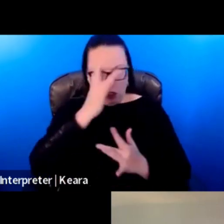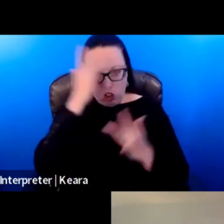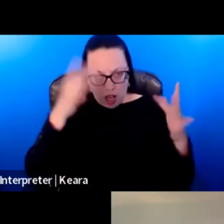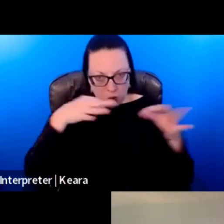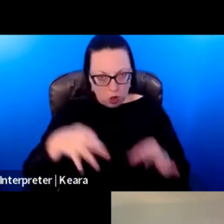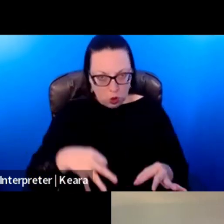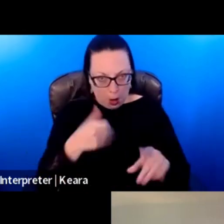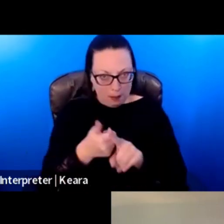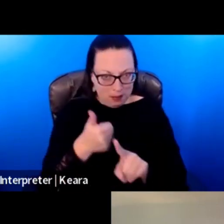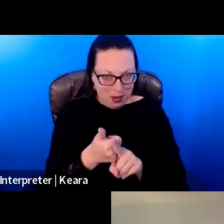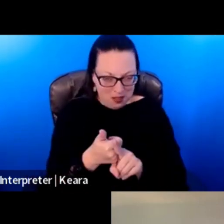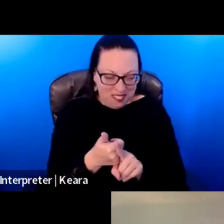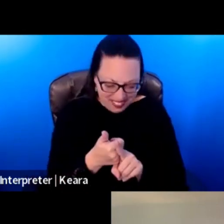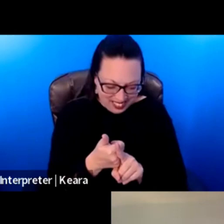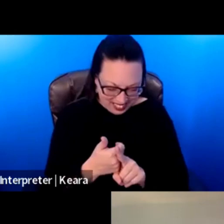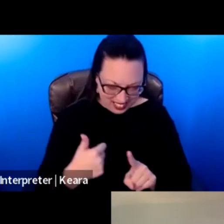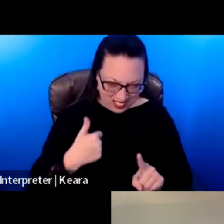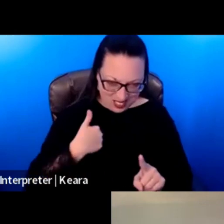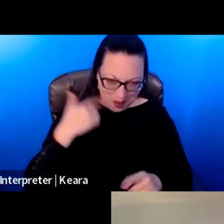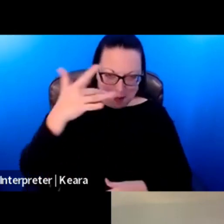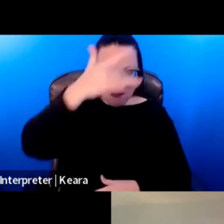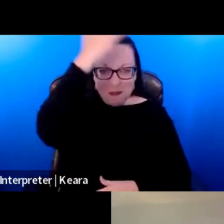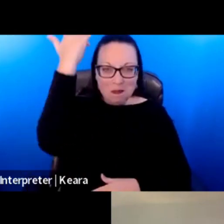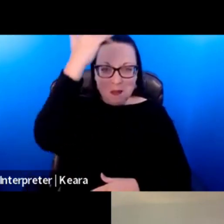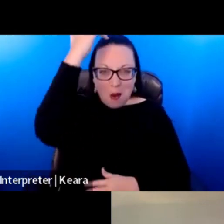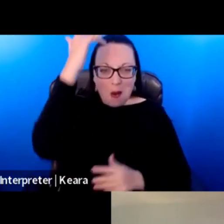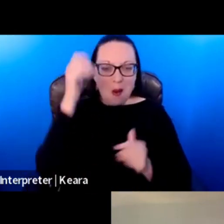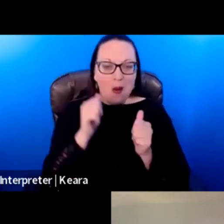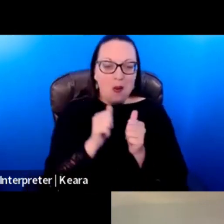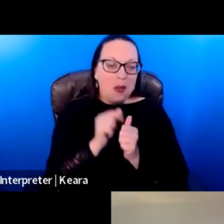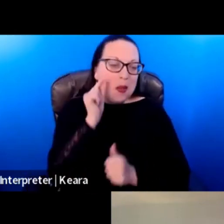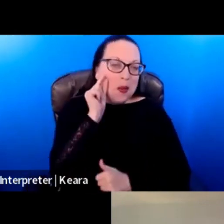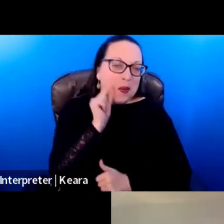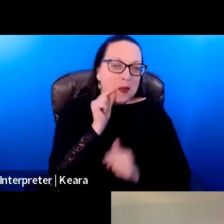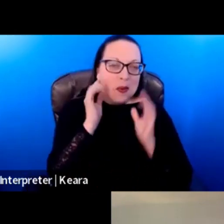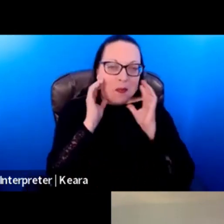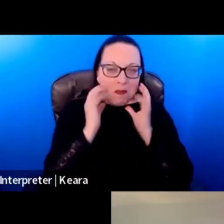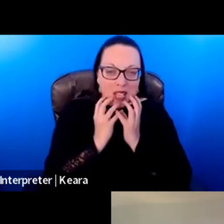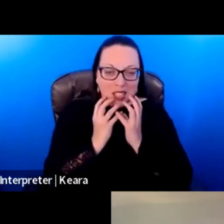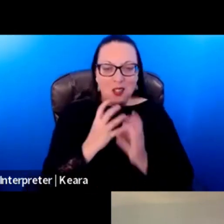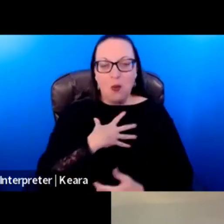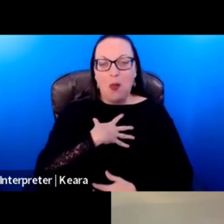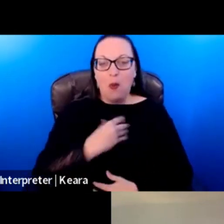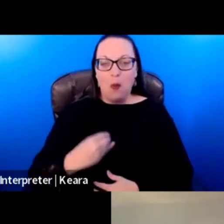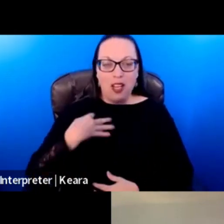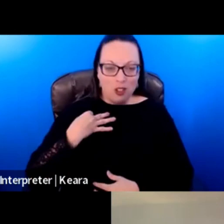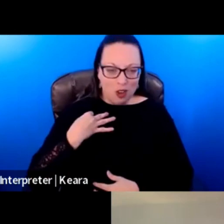Yeah, I'm bald headed with a slight beard with a white shirt and a white background. And for